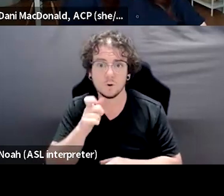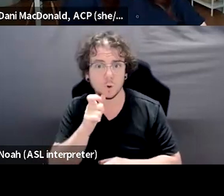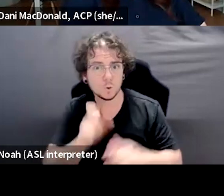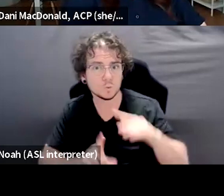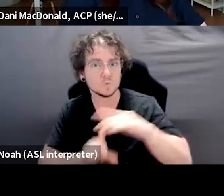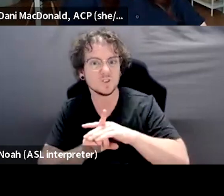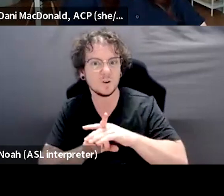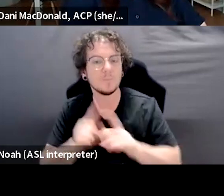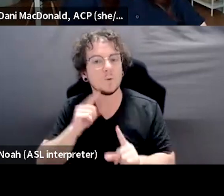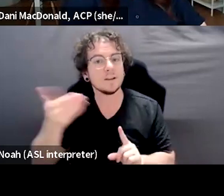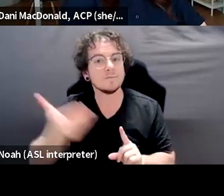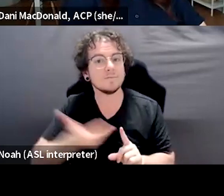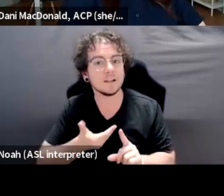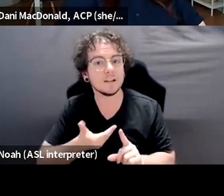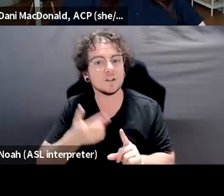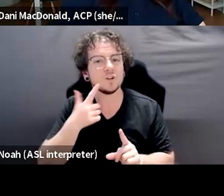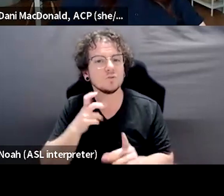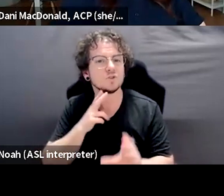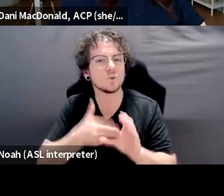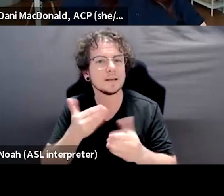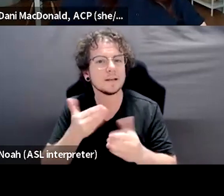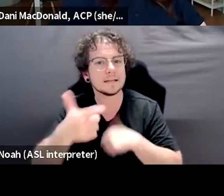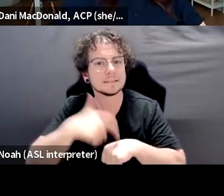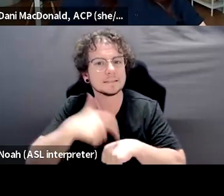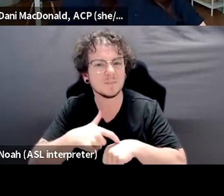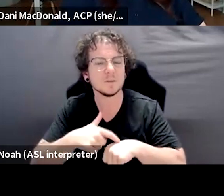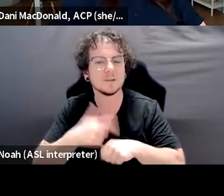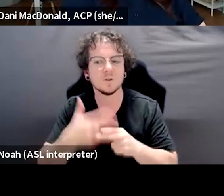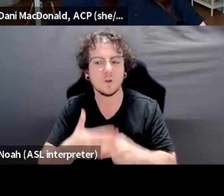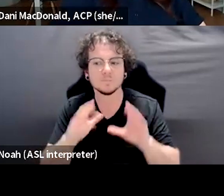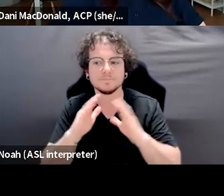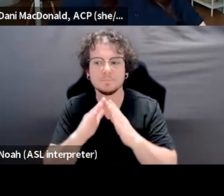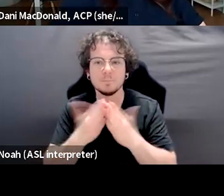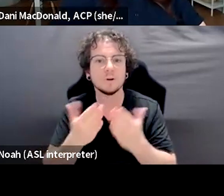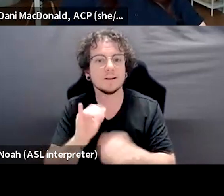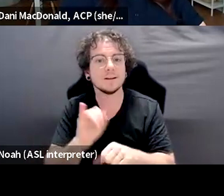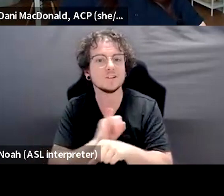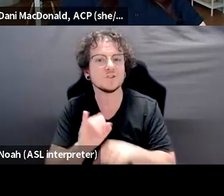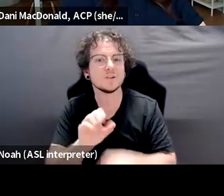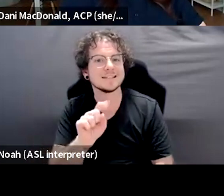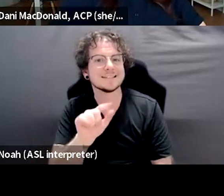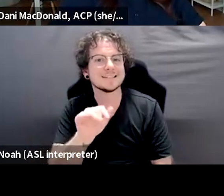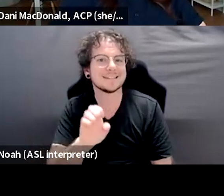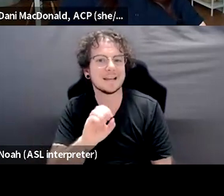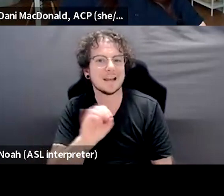to join our upcoming session, "Book Industry State of the Nation 2025," which is scheduled